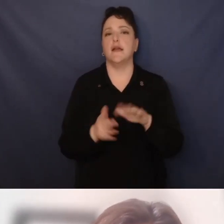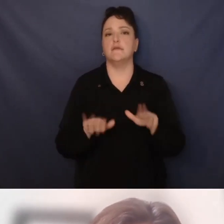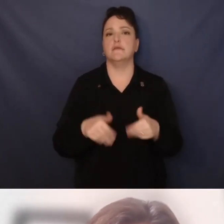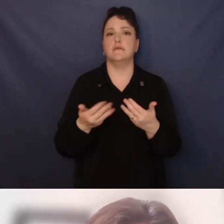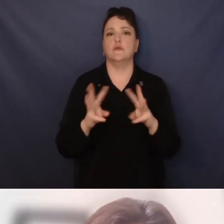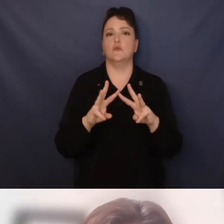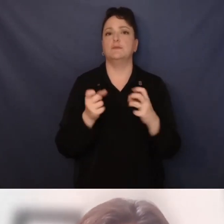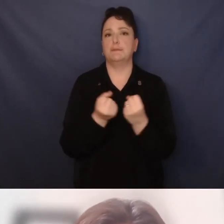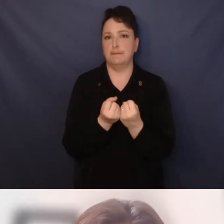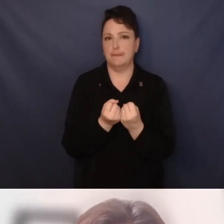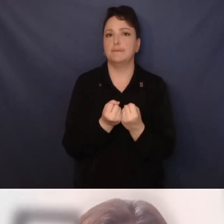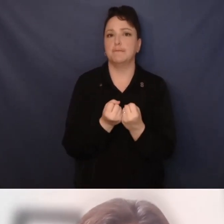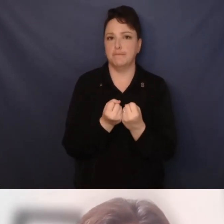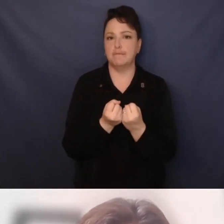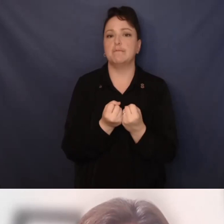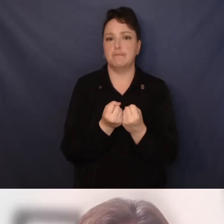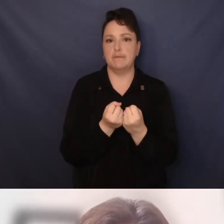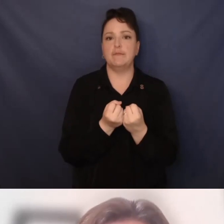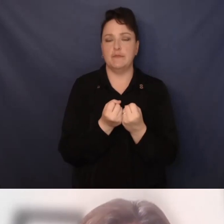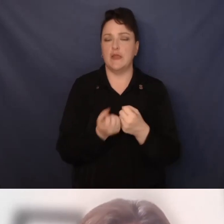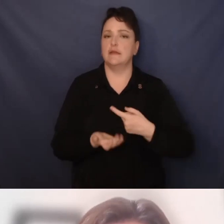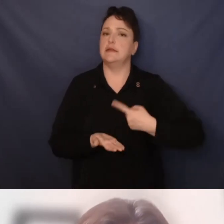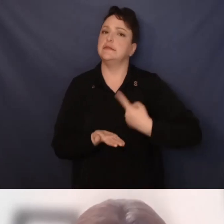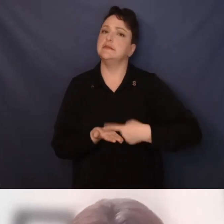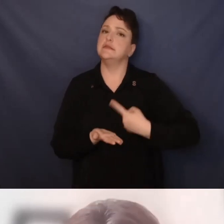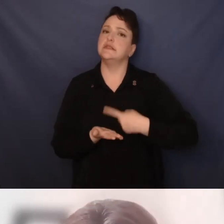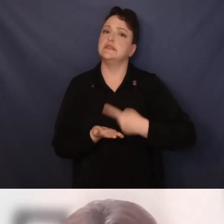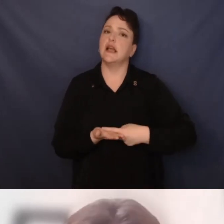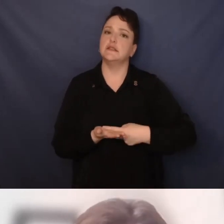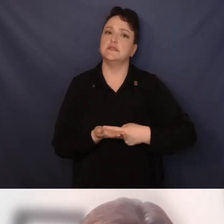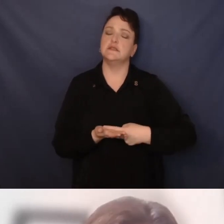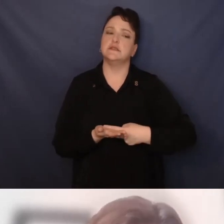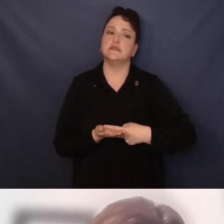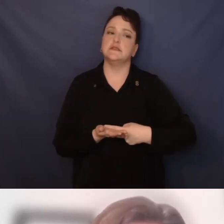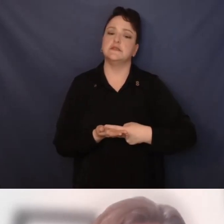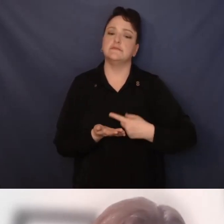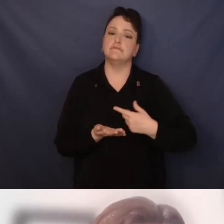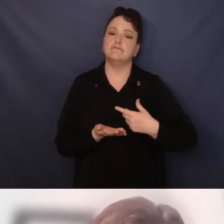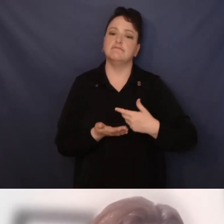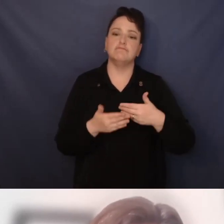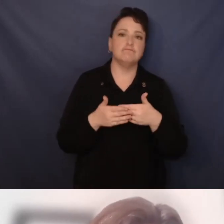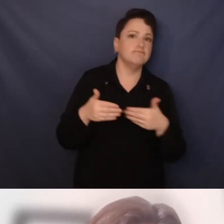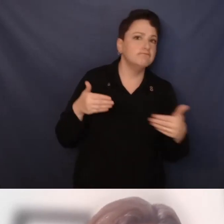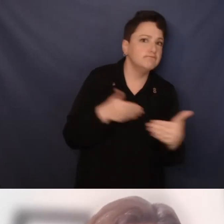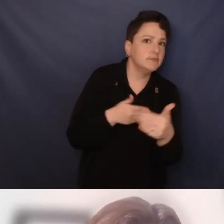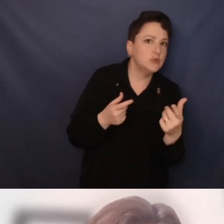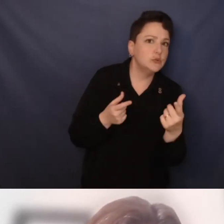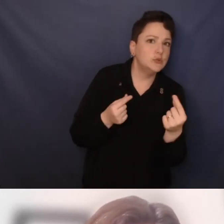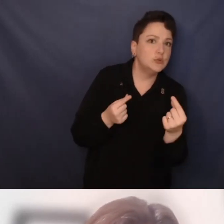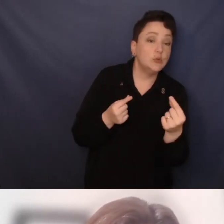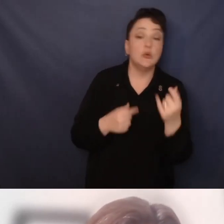what to do when your accommodation is rejected and those next steps. But we really need to find out